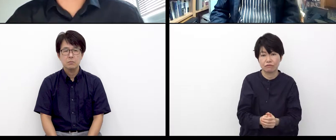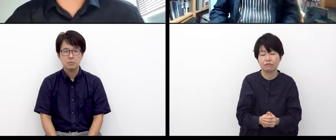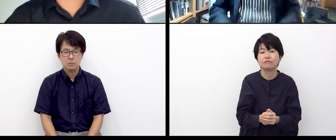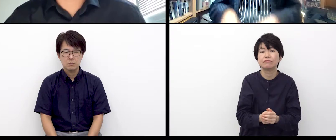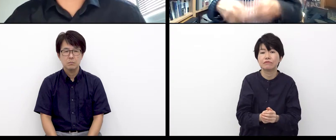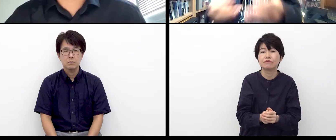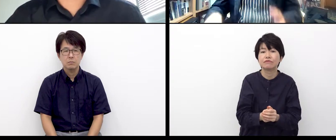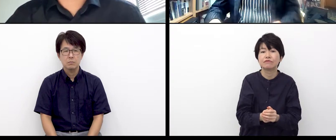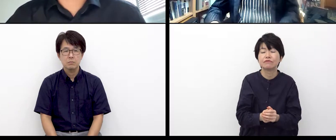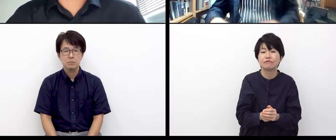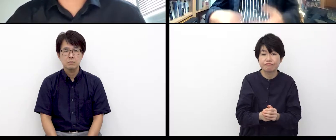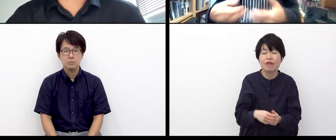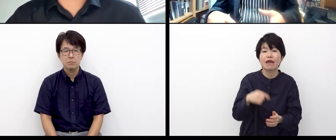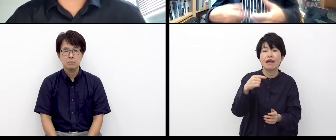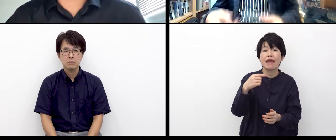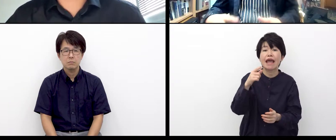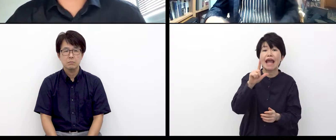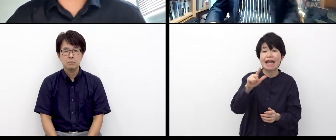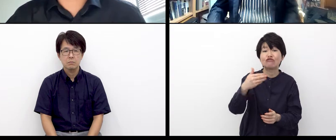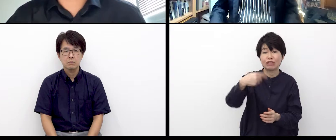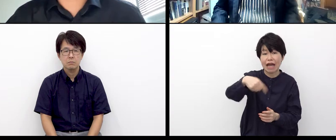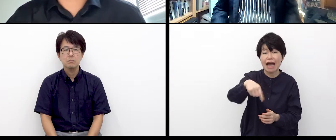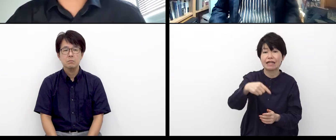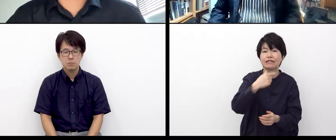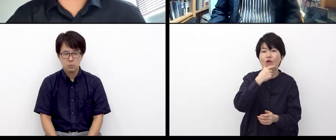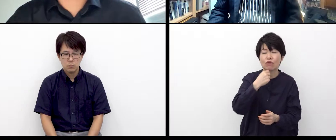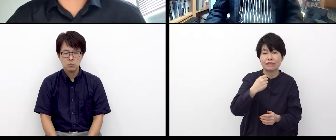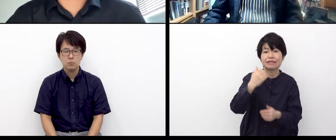I gave a lecture on “hikikomori” upon request,